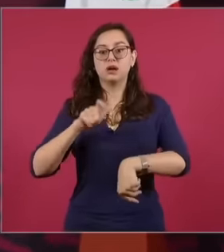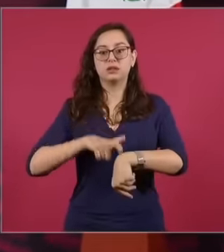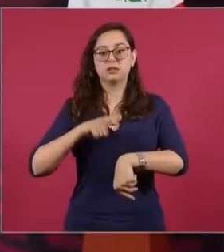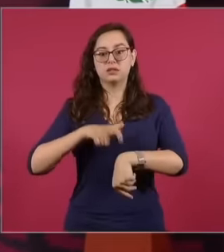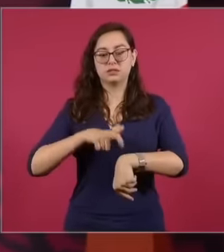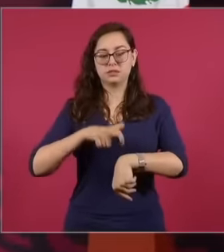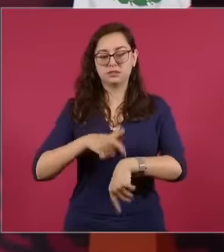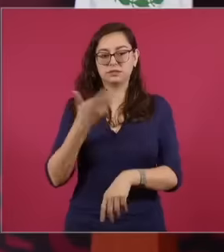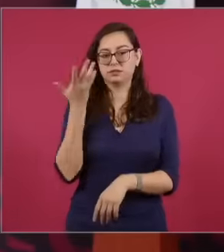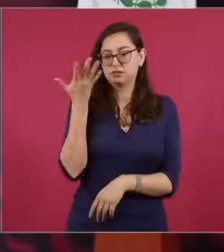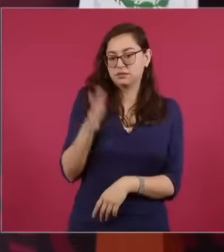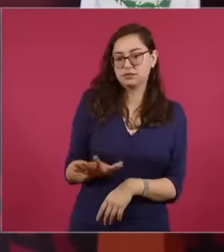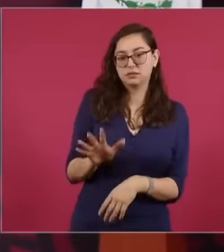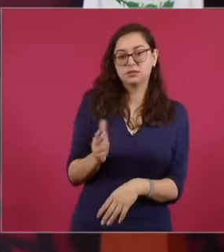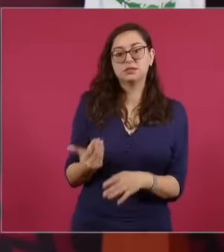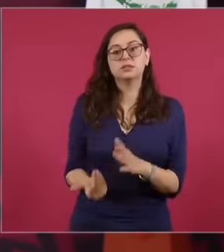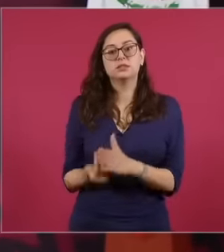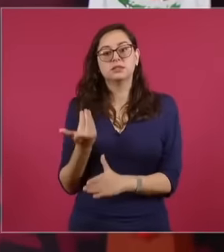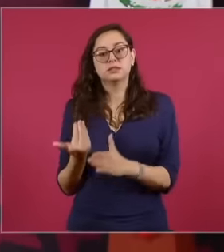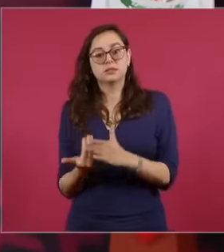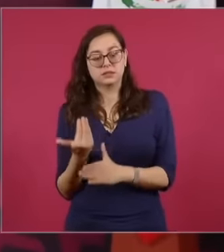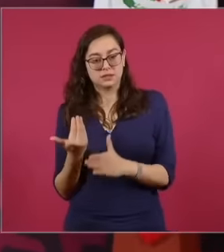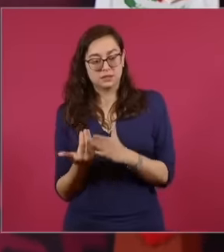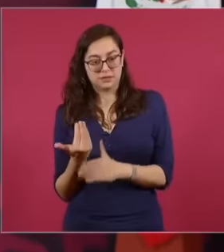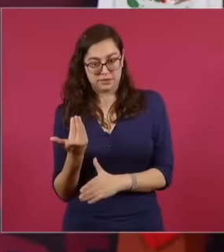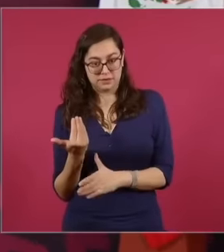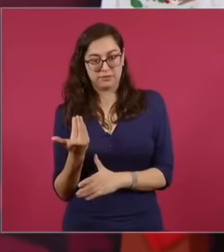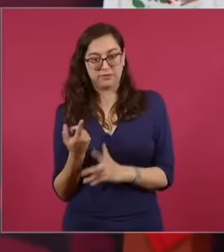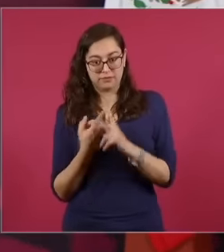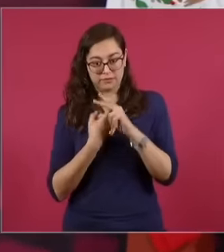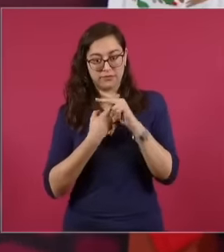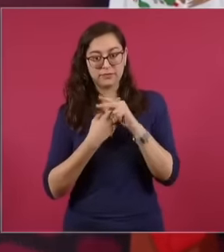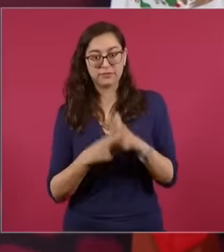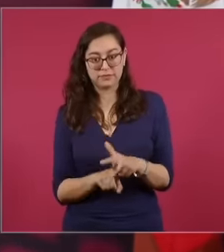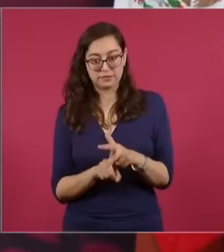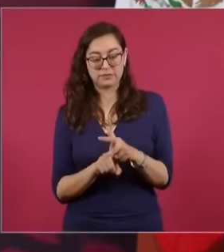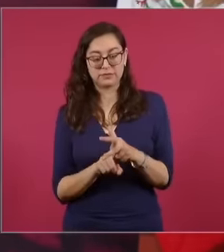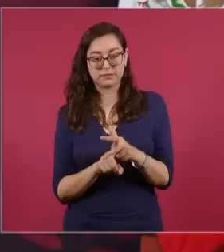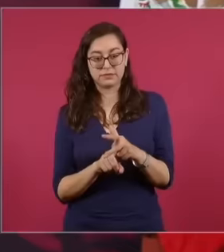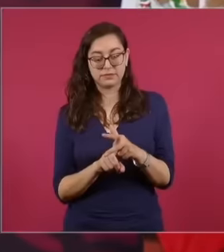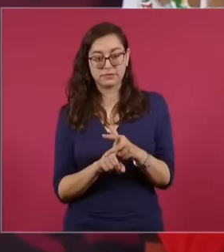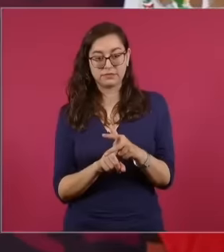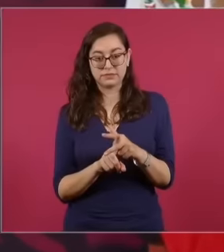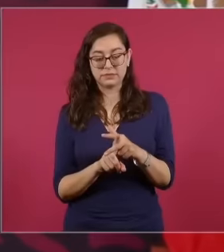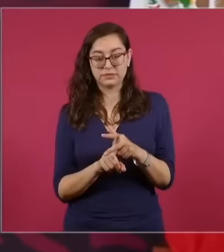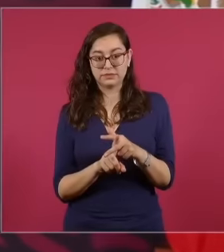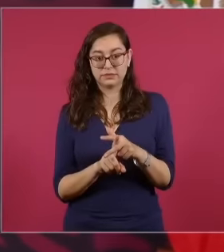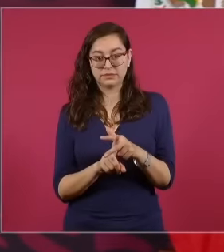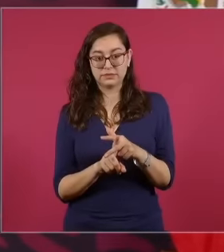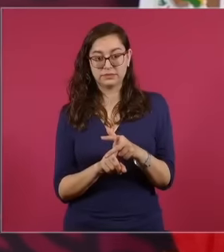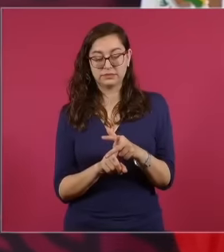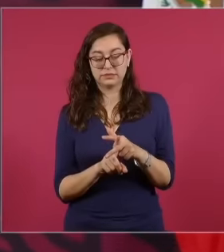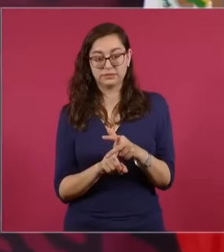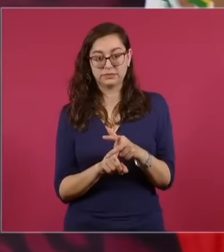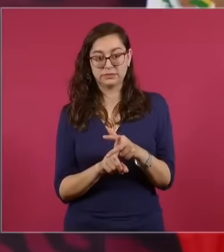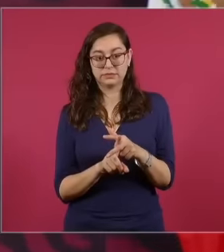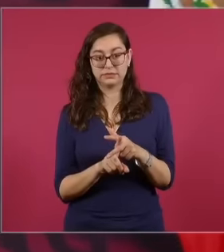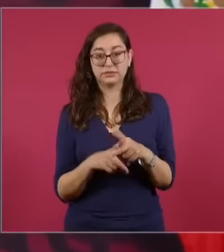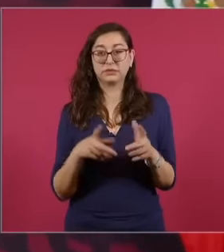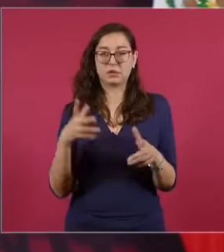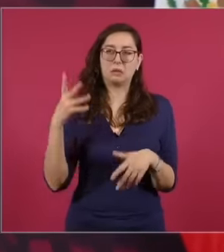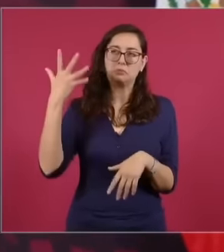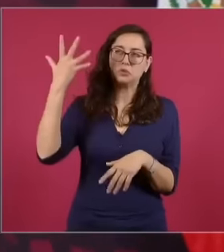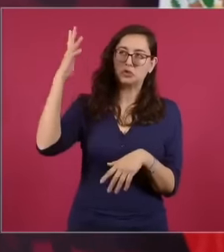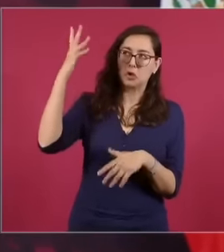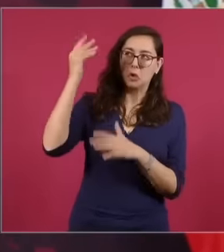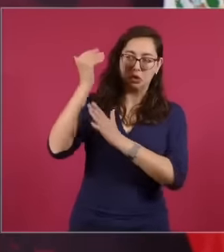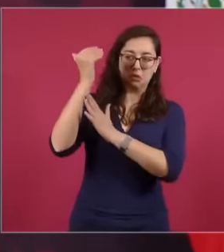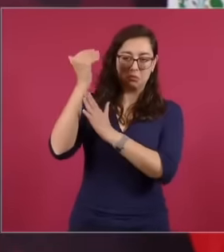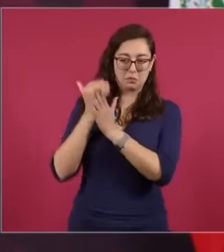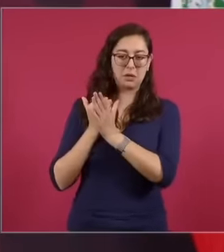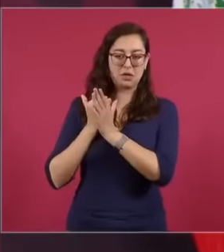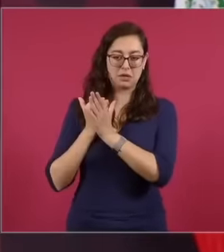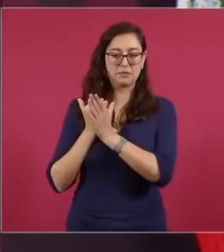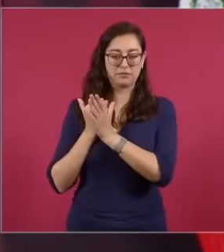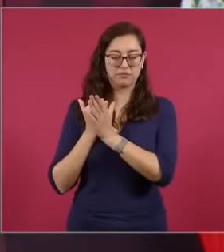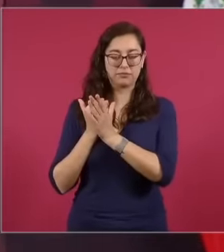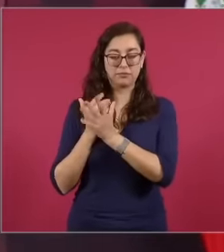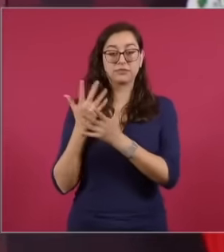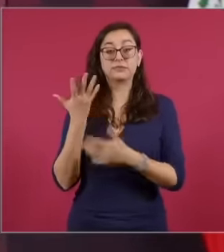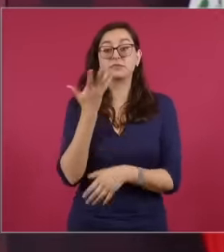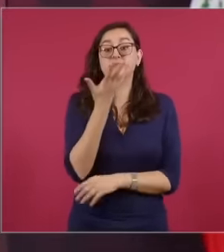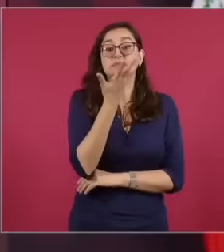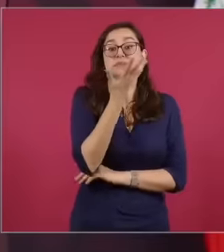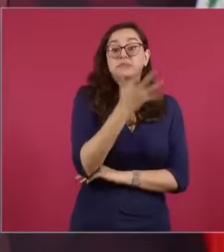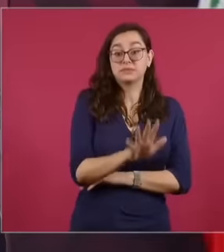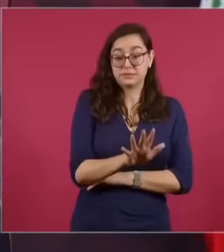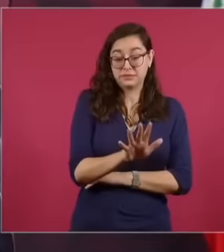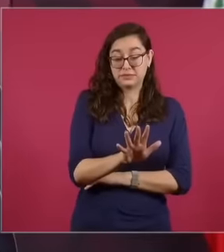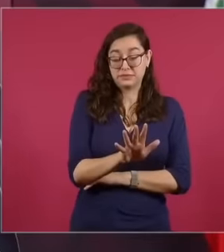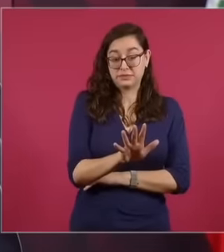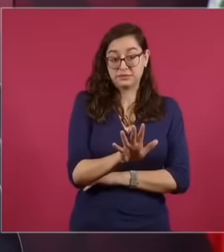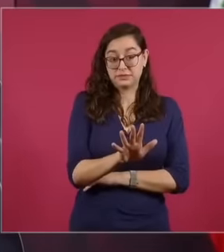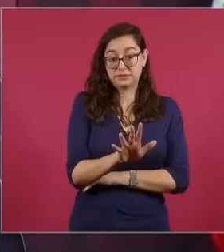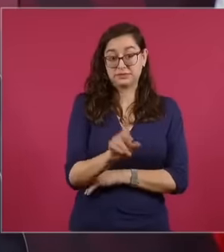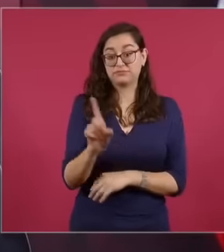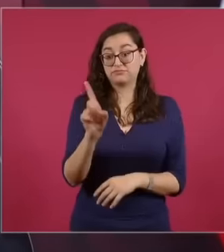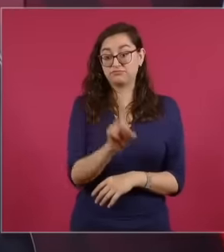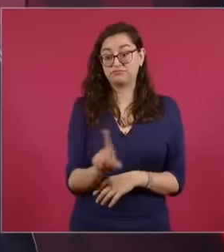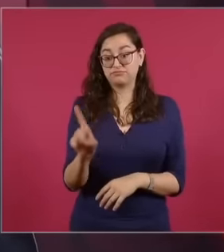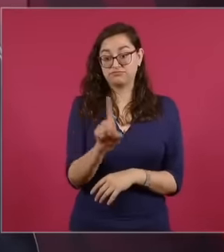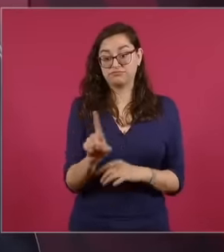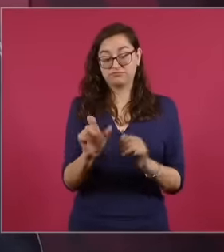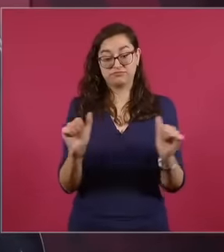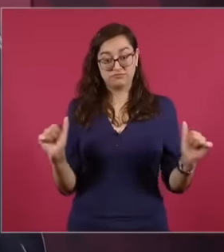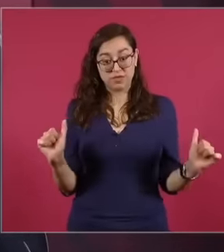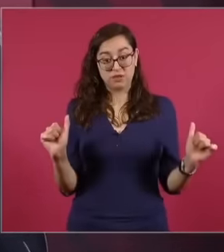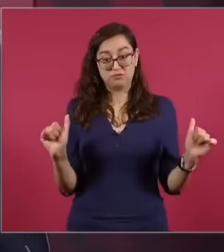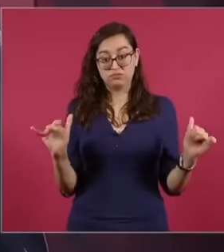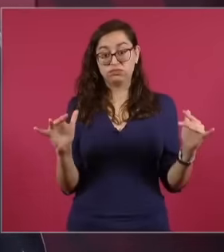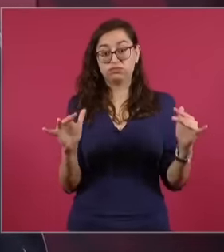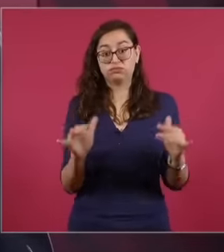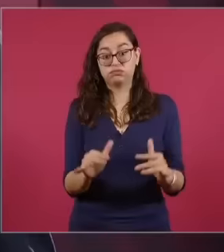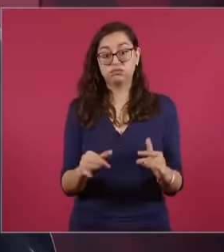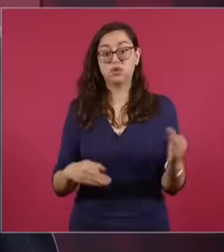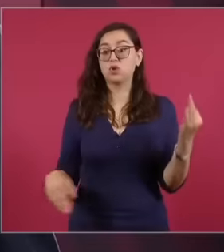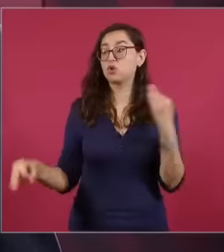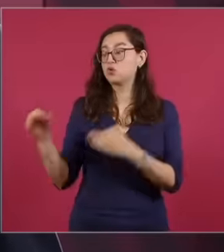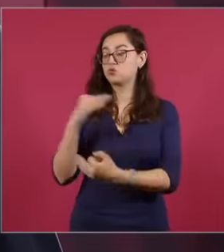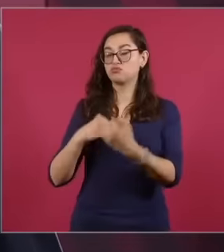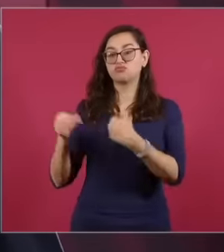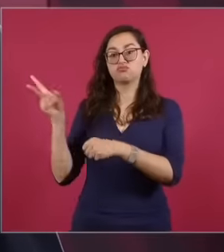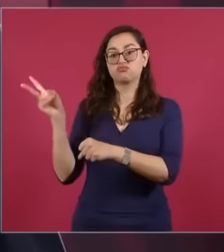morning to avoid the sun. So at 10 On Sunday, everyone